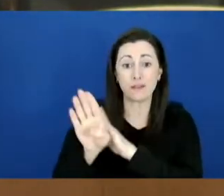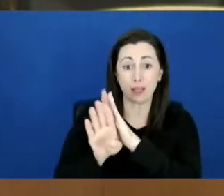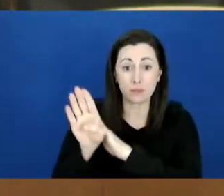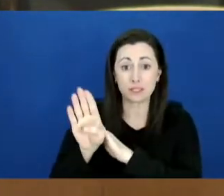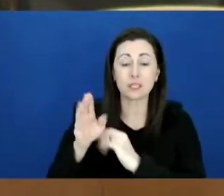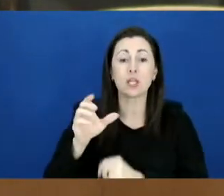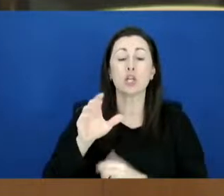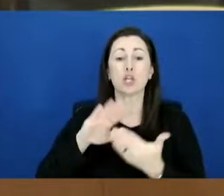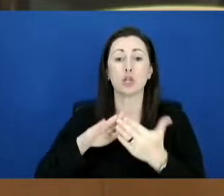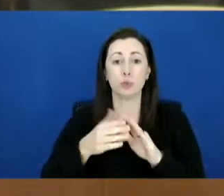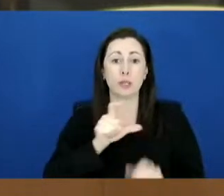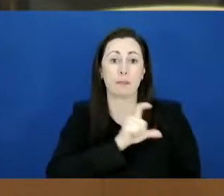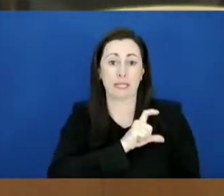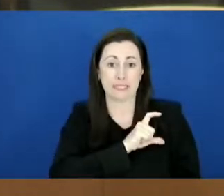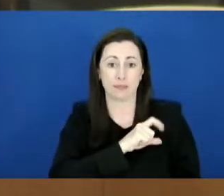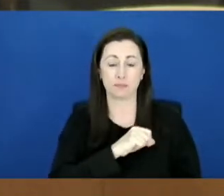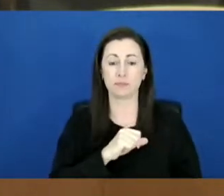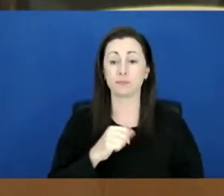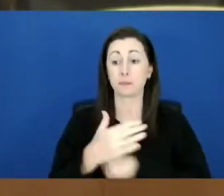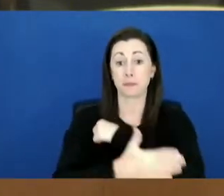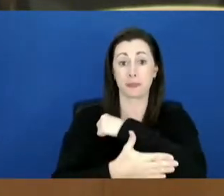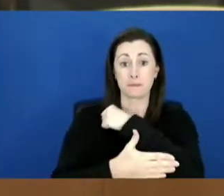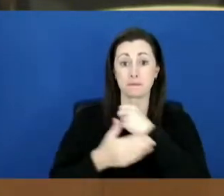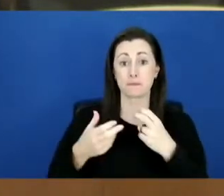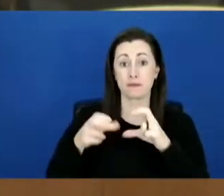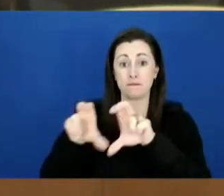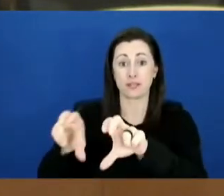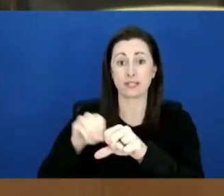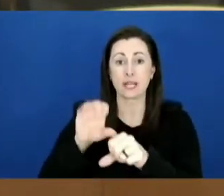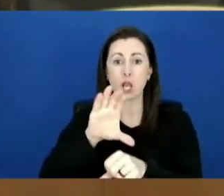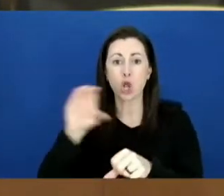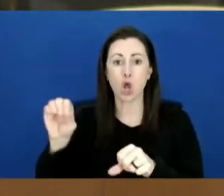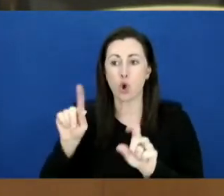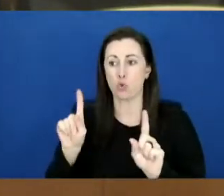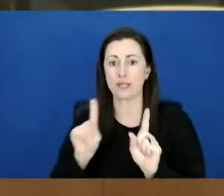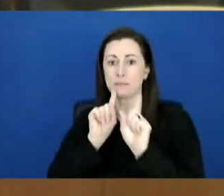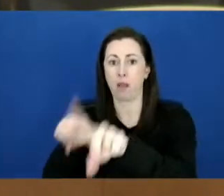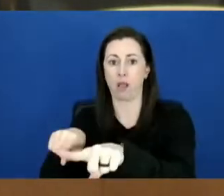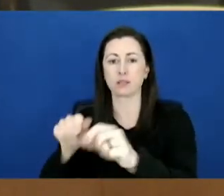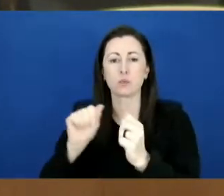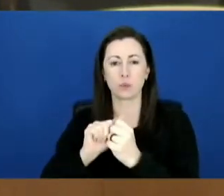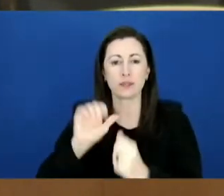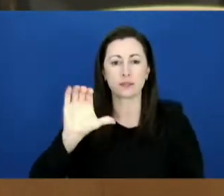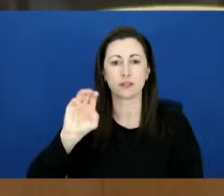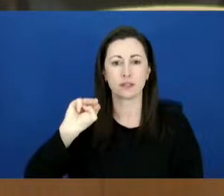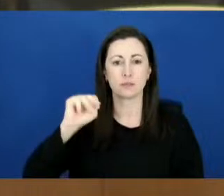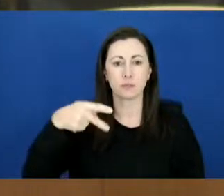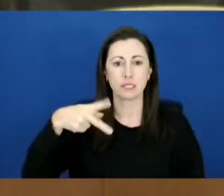CHILD DEVELOPMENT COMMUNITY